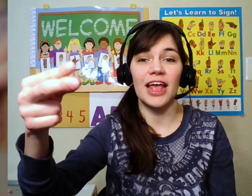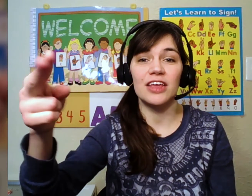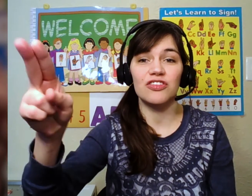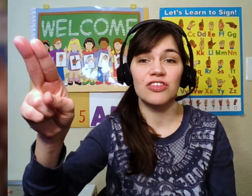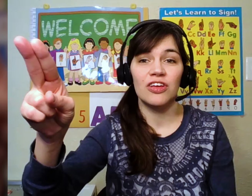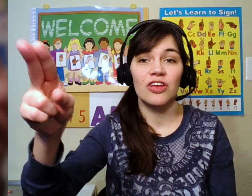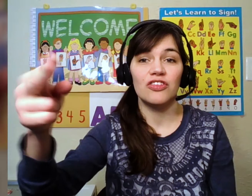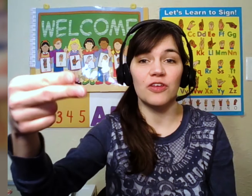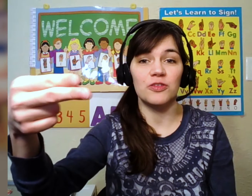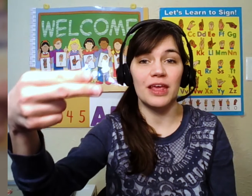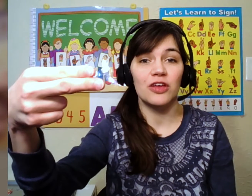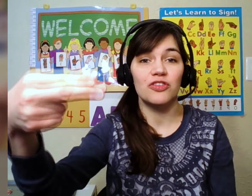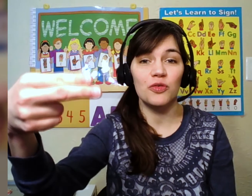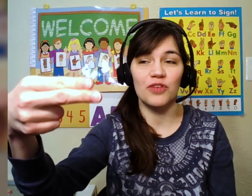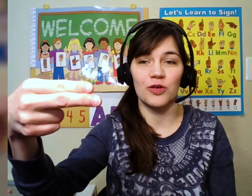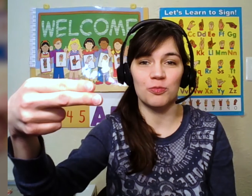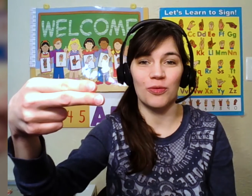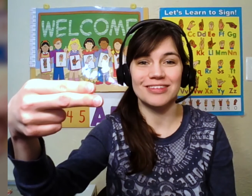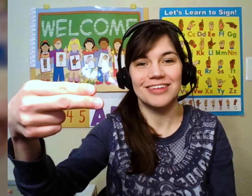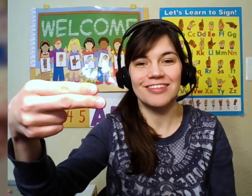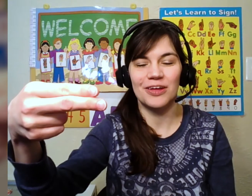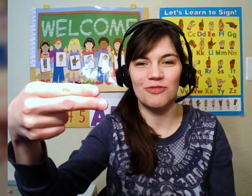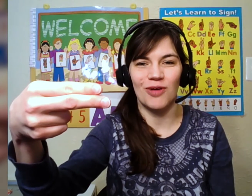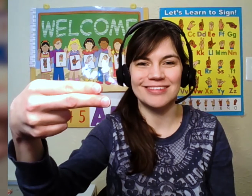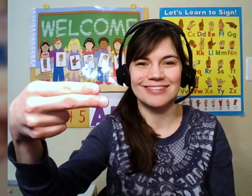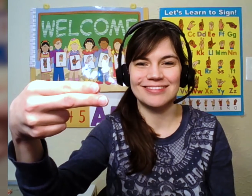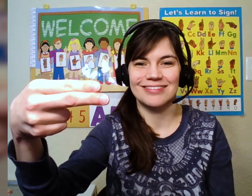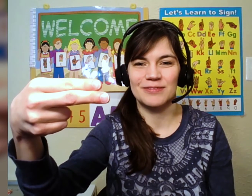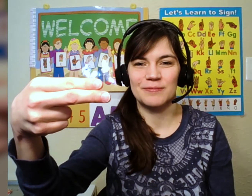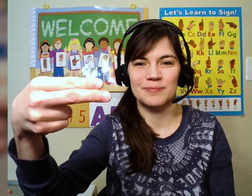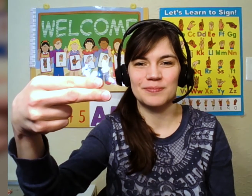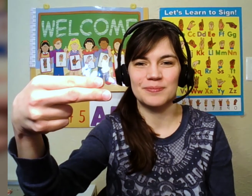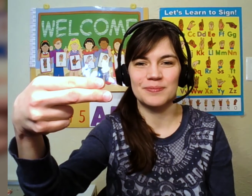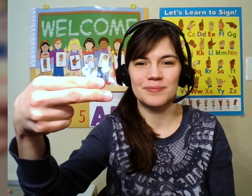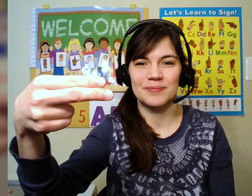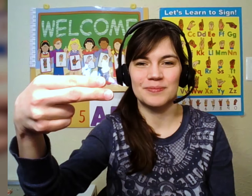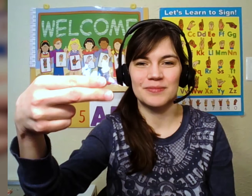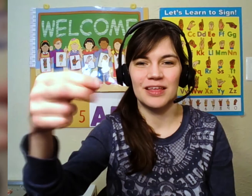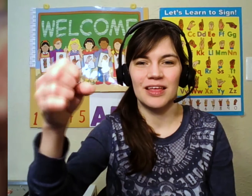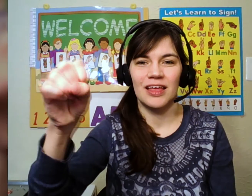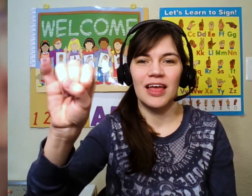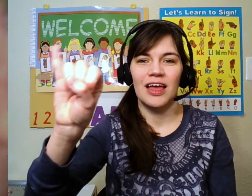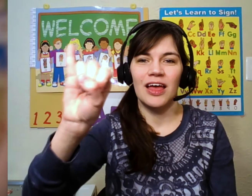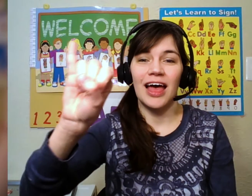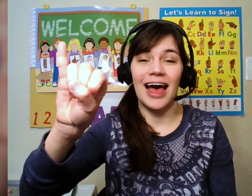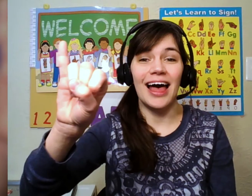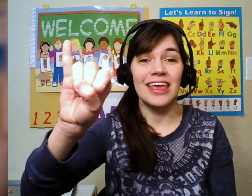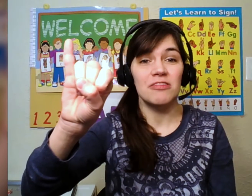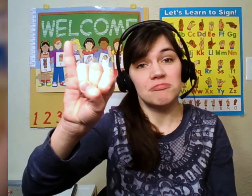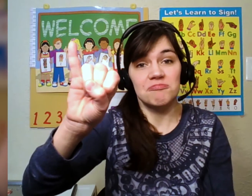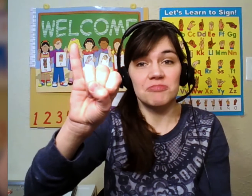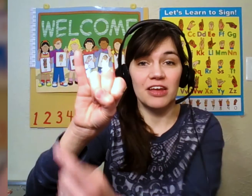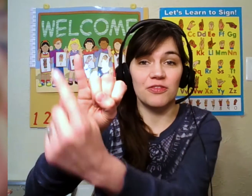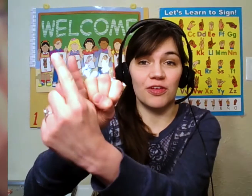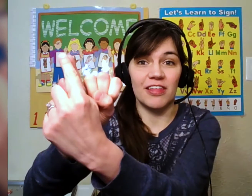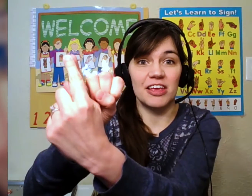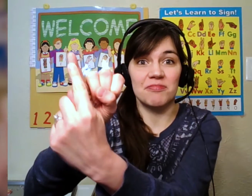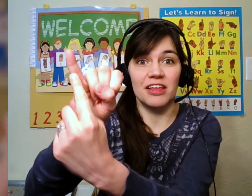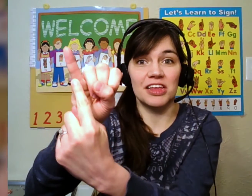the letter H, just make two fingers point instead of one. I kind of looks like a